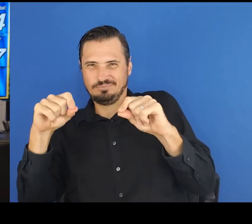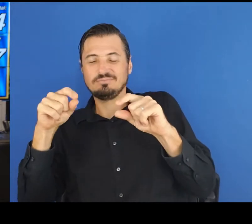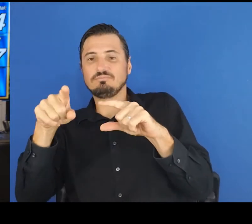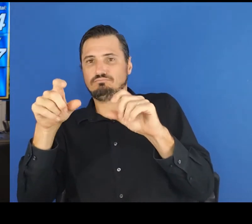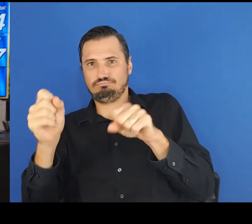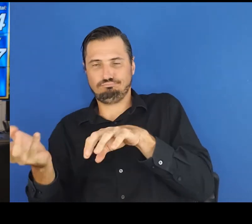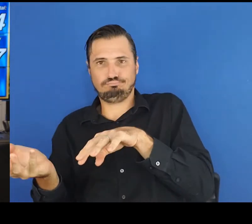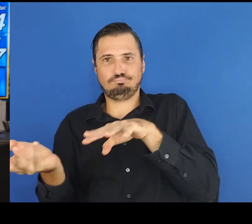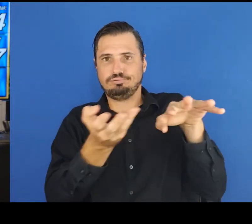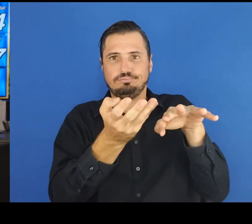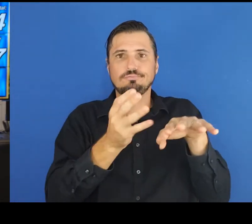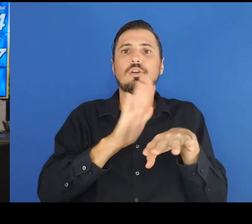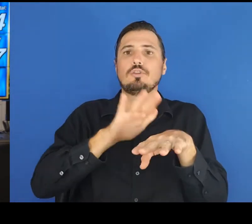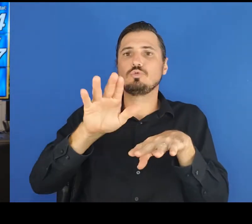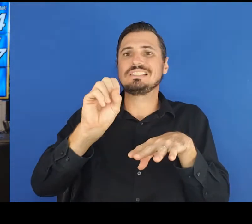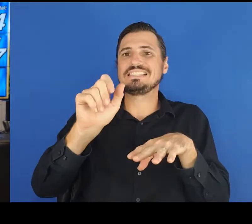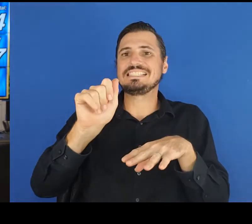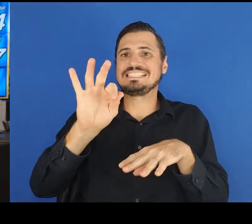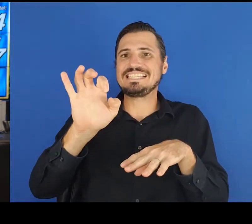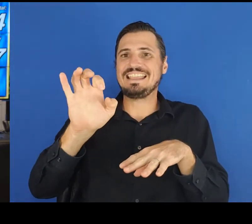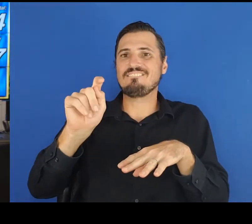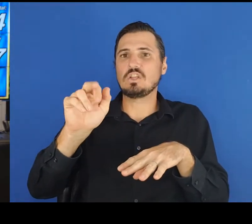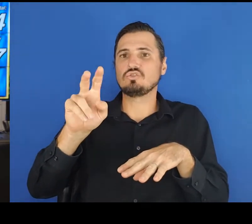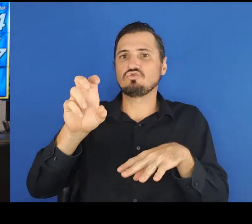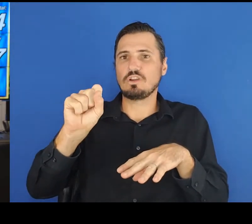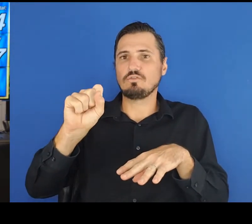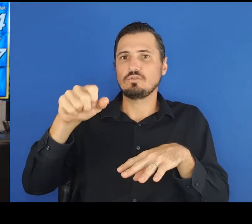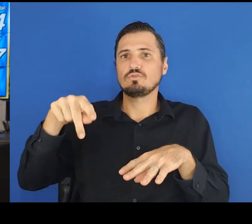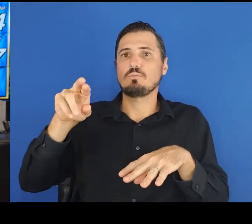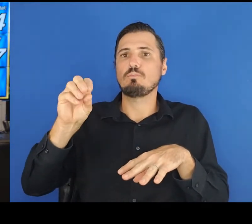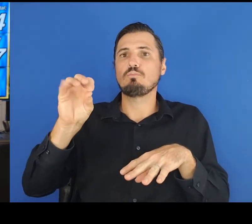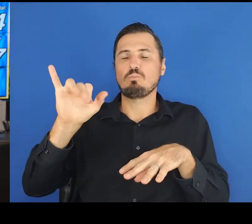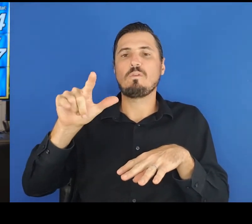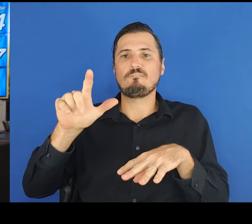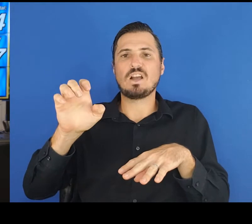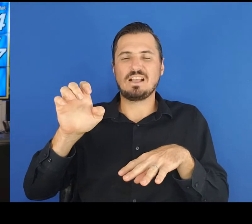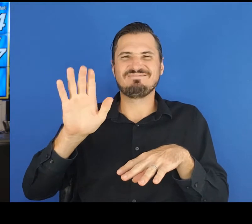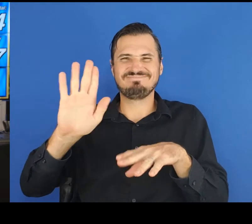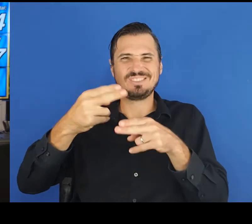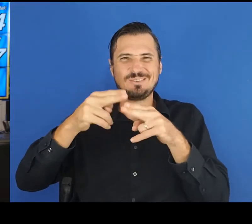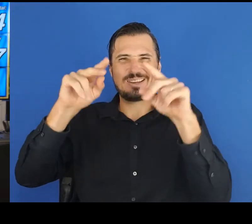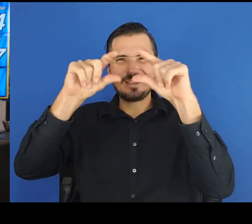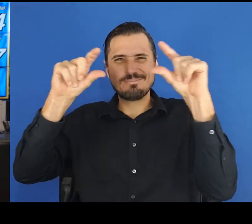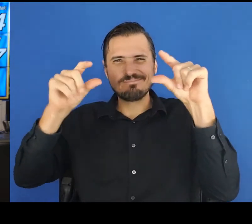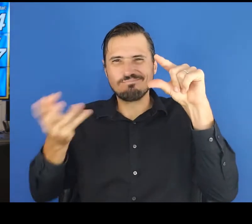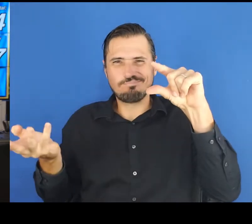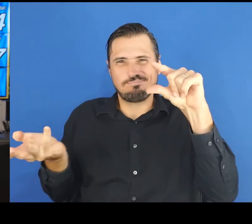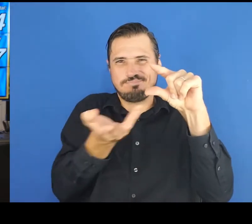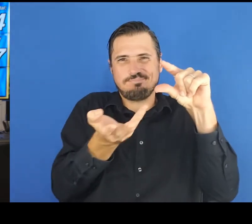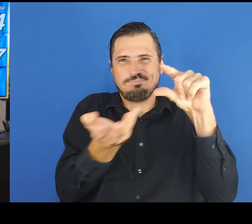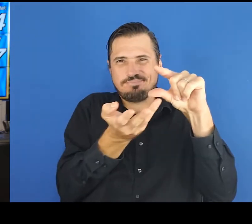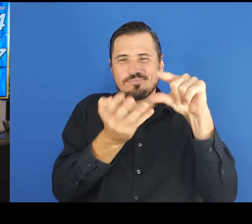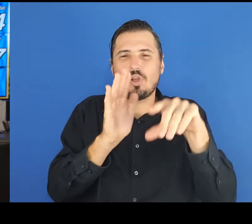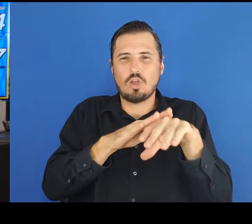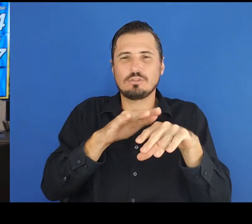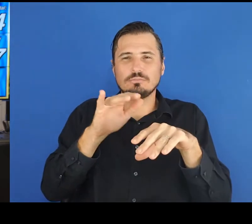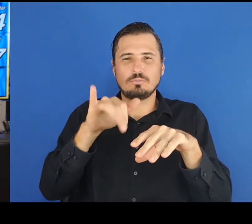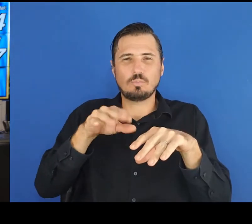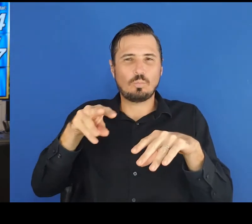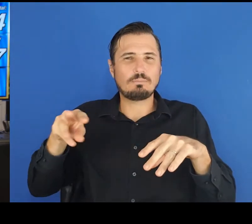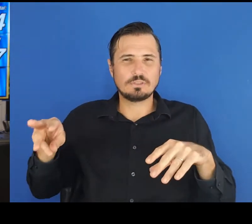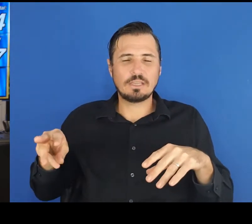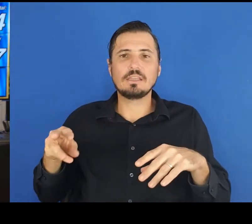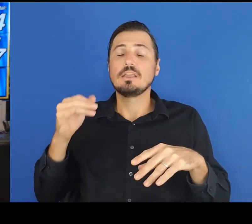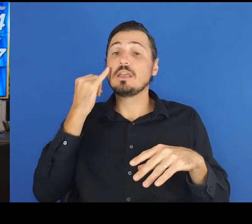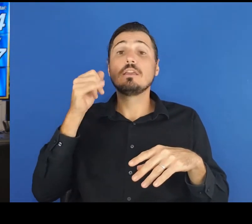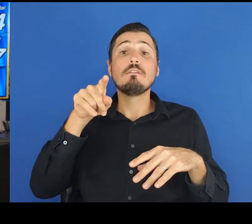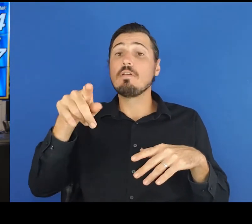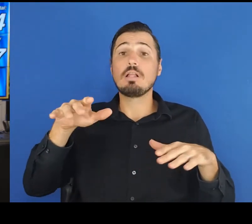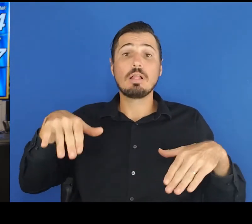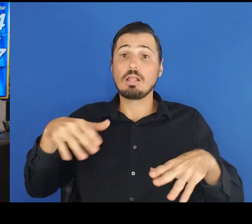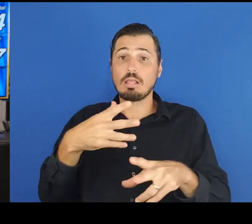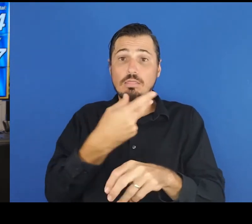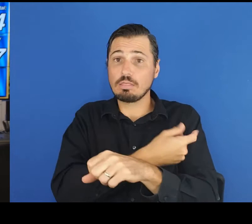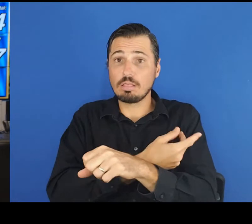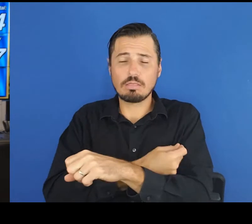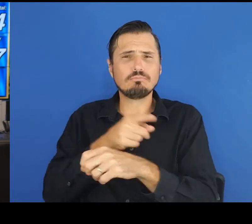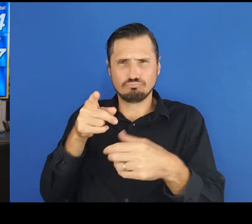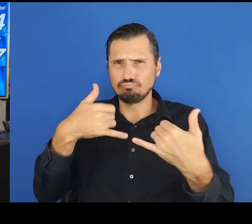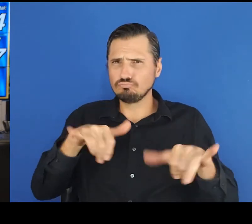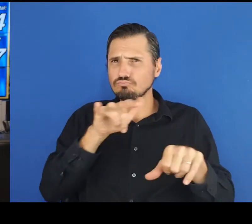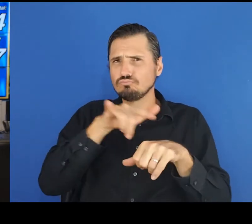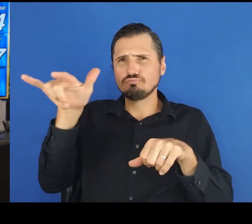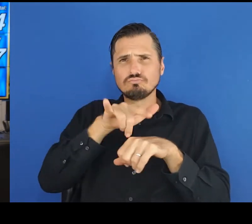For those who have not been vaccinated in the state, or are traveling Transpacific, you may still take a pre-travel test to participate in the state’s Safe Travels program and be exempt from the